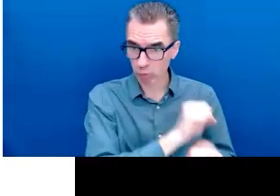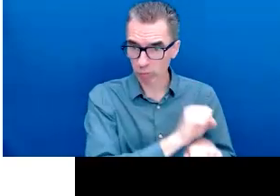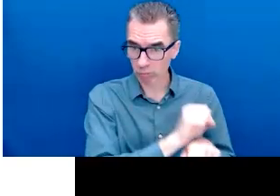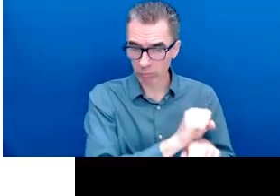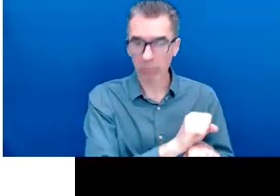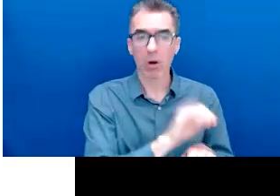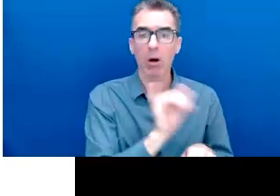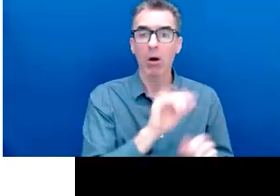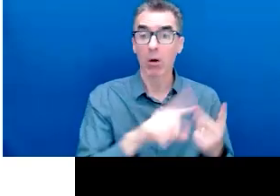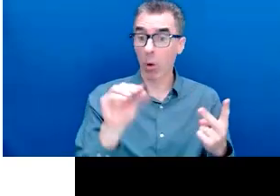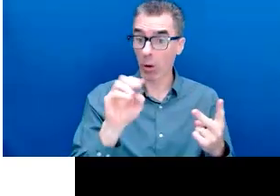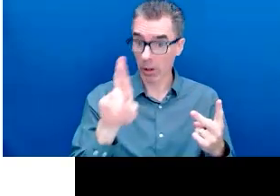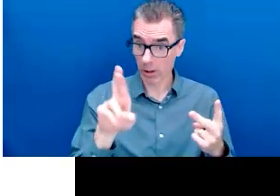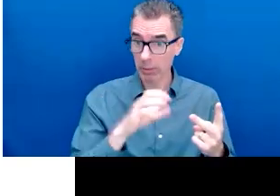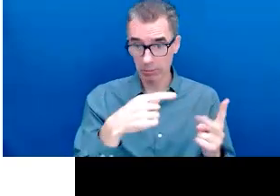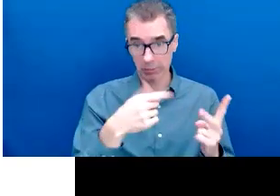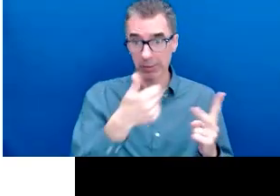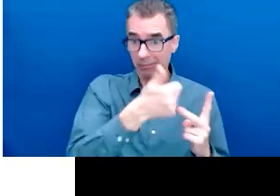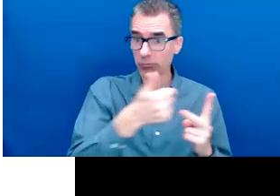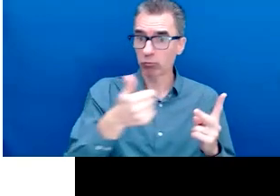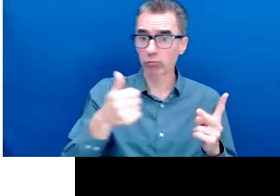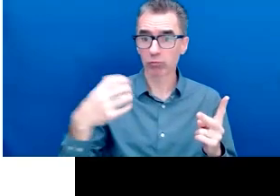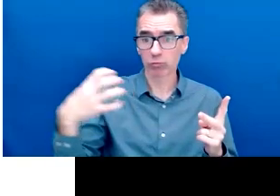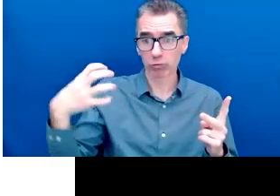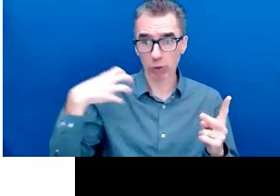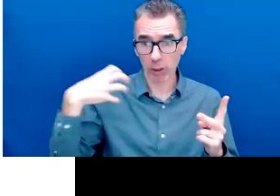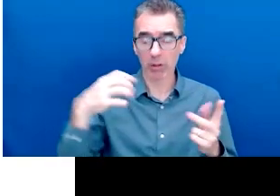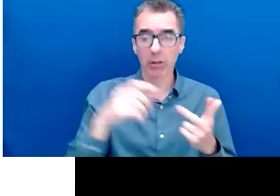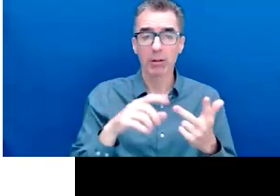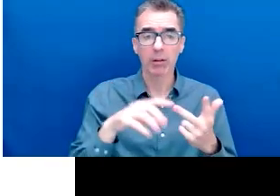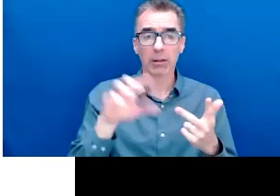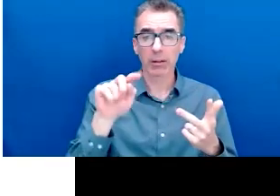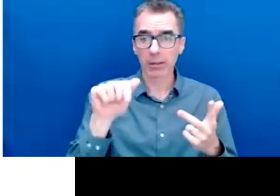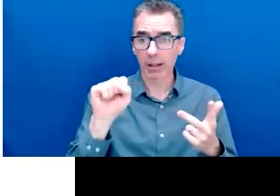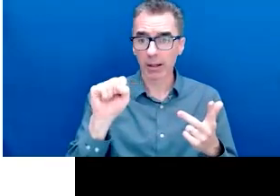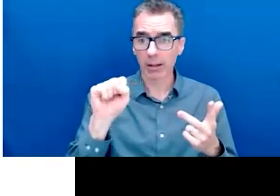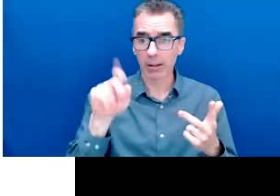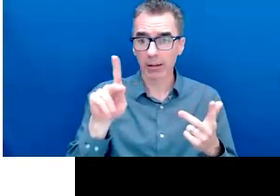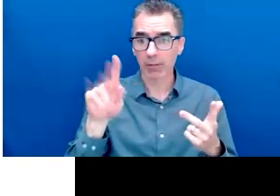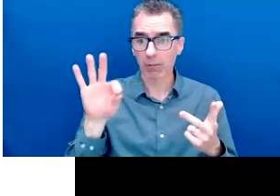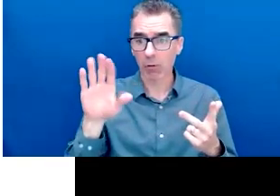of the OER committee and chair of the ZTC task force. And she serves our college as the ASCCC